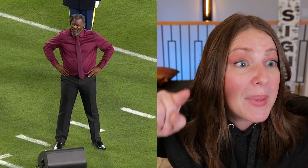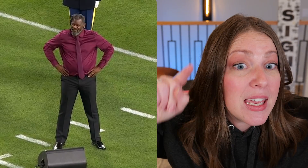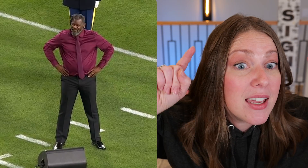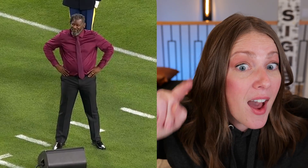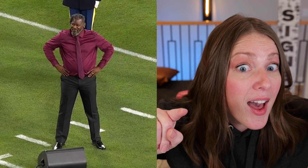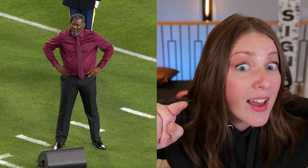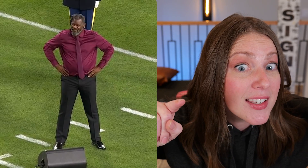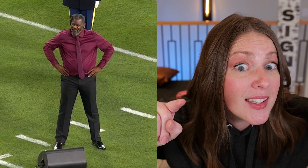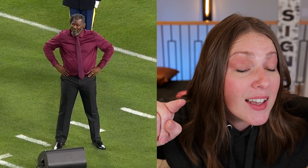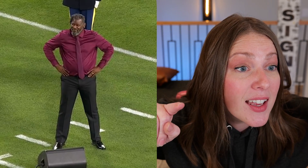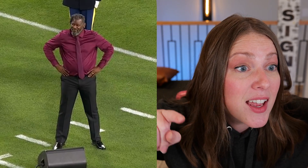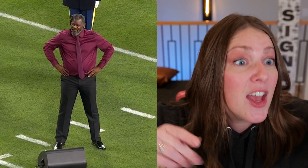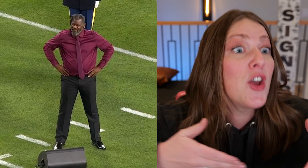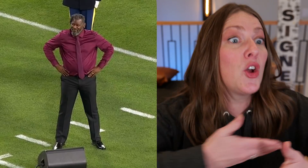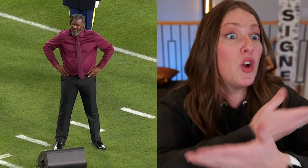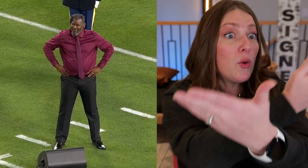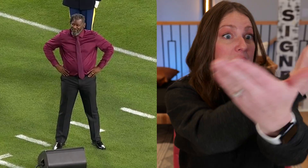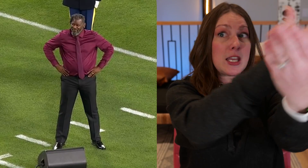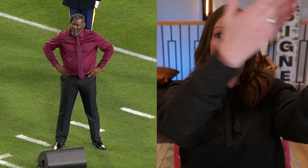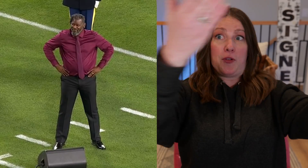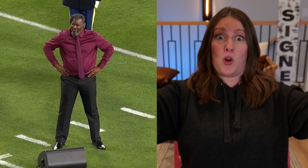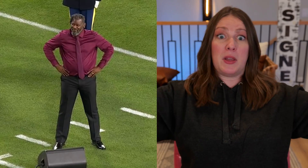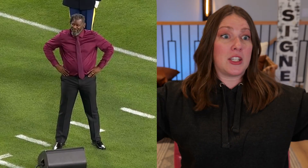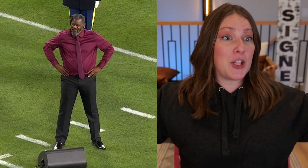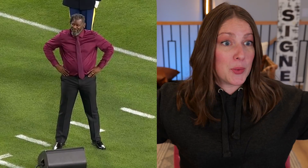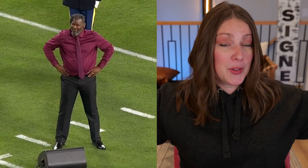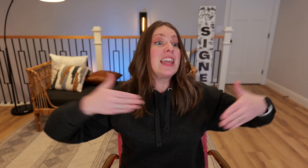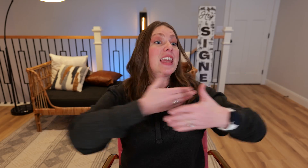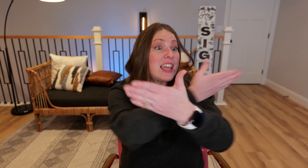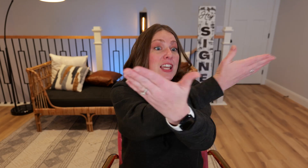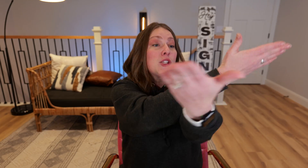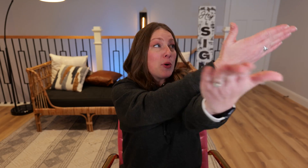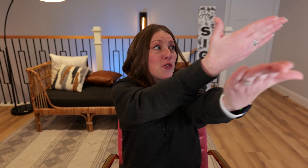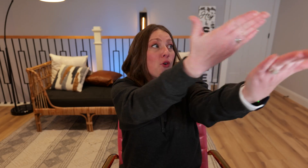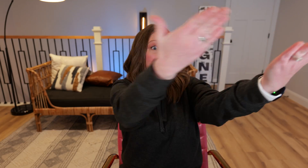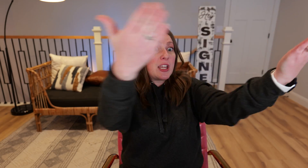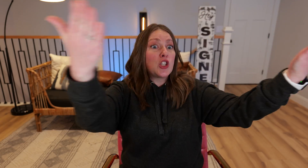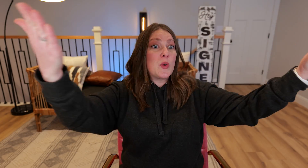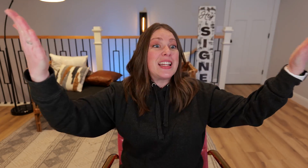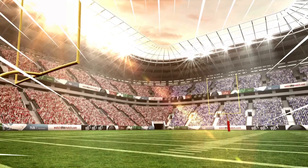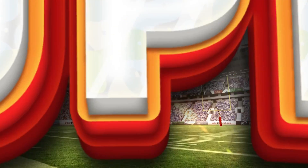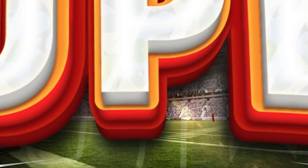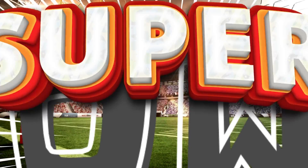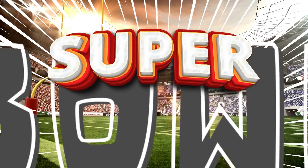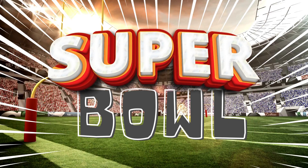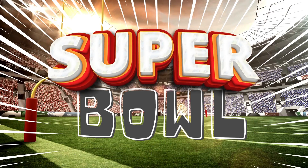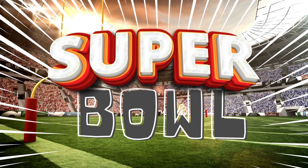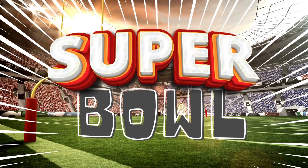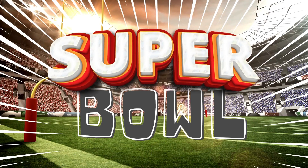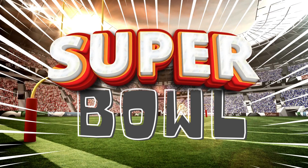because who is he performing to? He is performing to an entire stadium